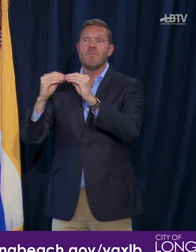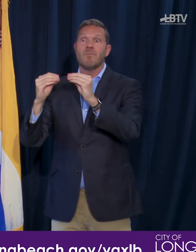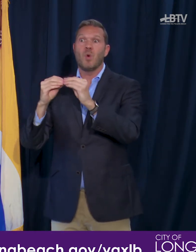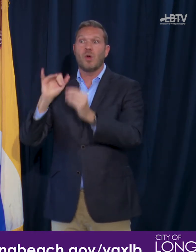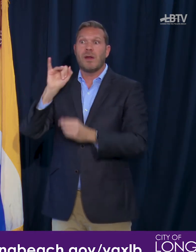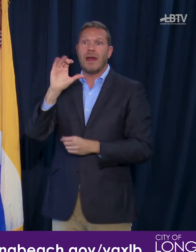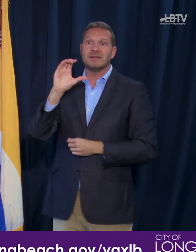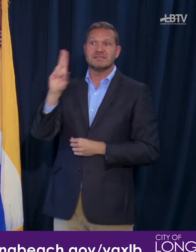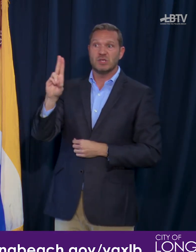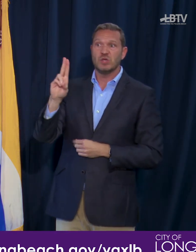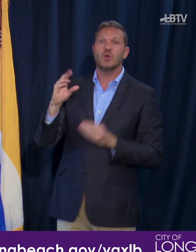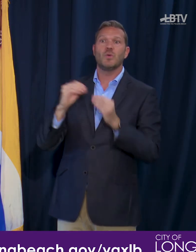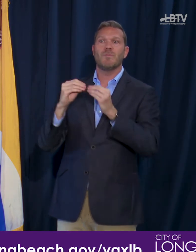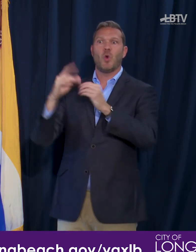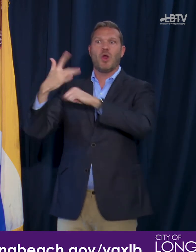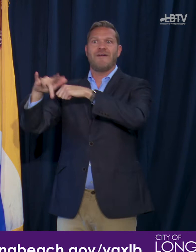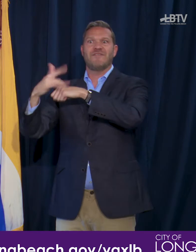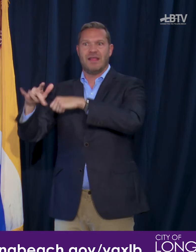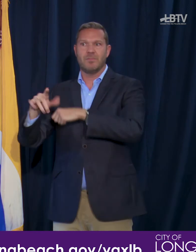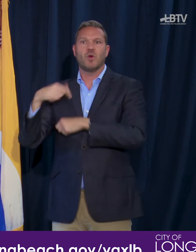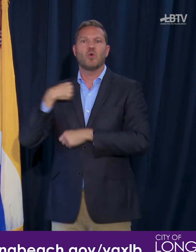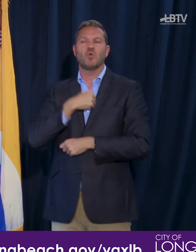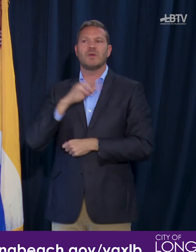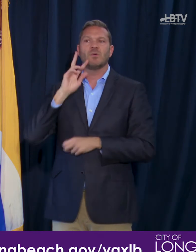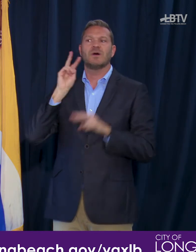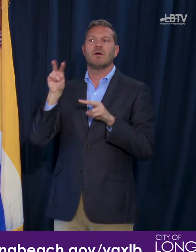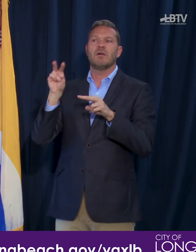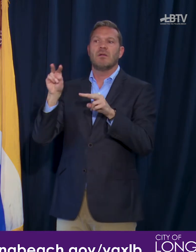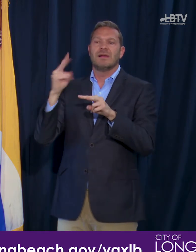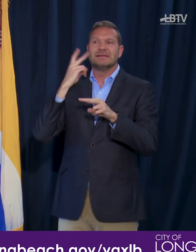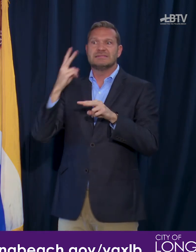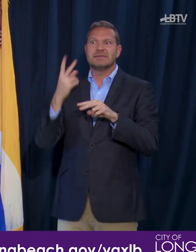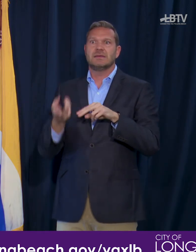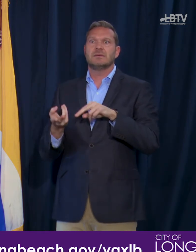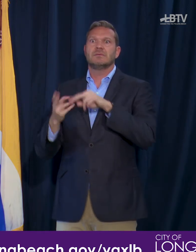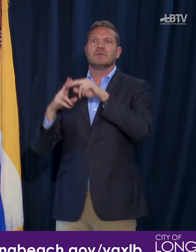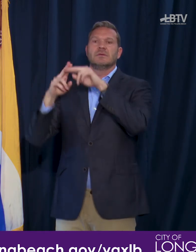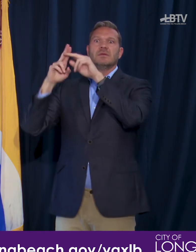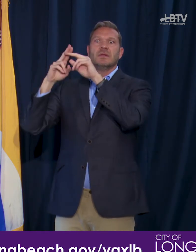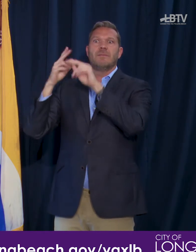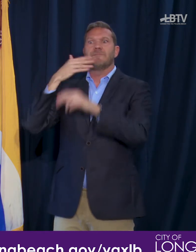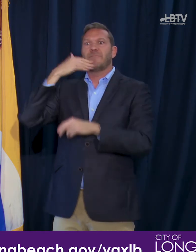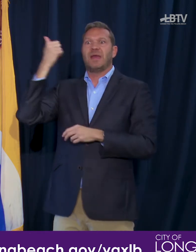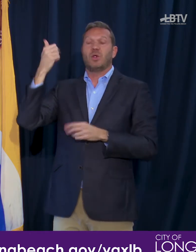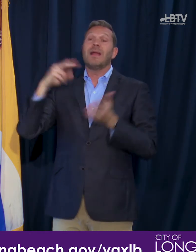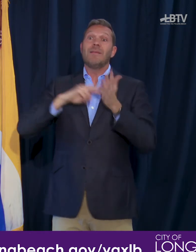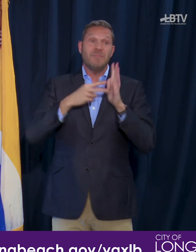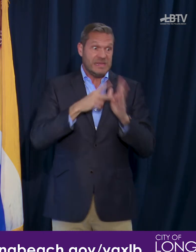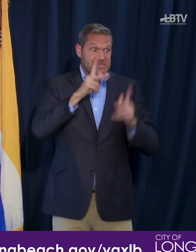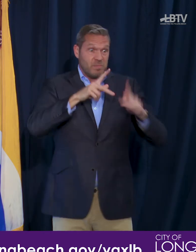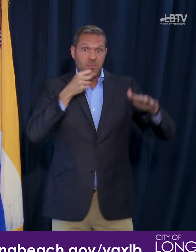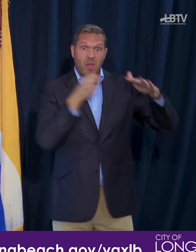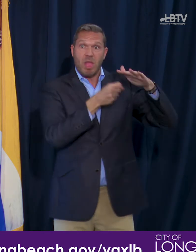actually increase over the next few weeks in Long Beach and hospitalizations decrease. So are we concerned about a surge?